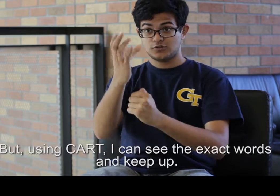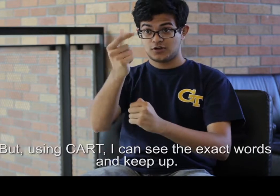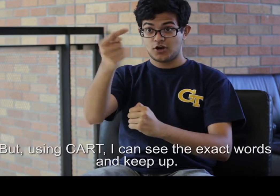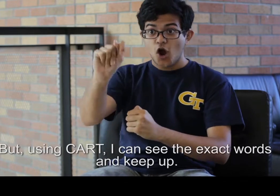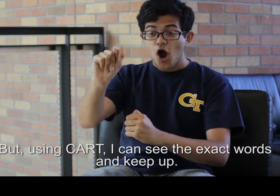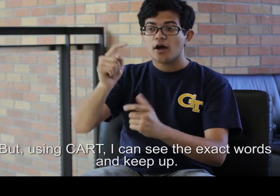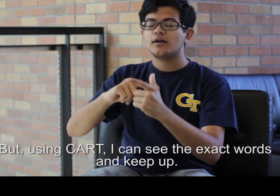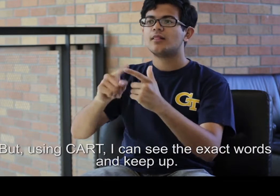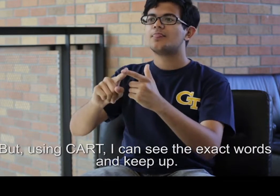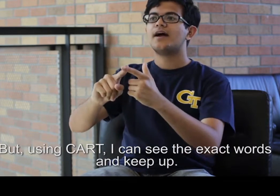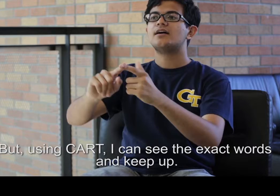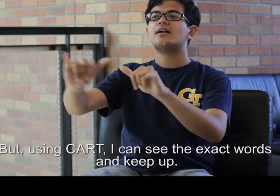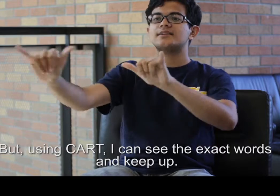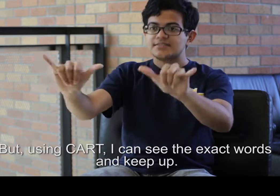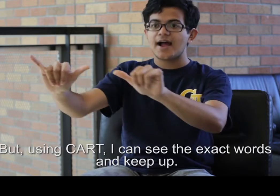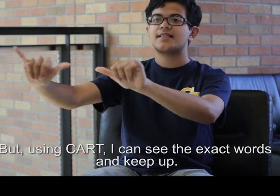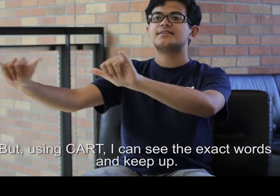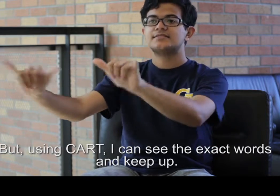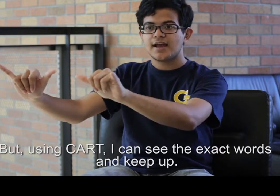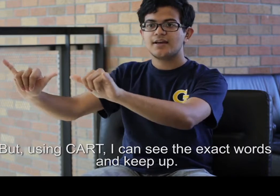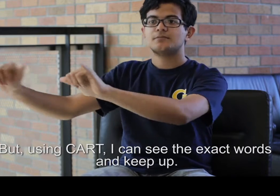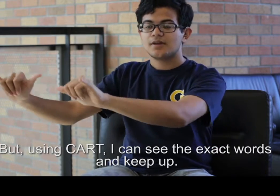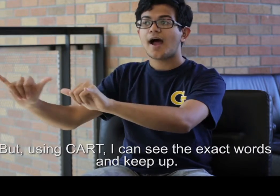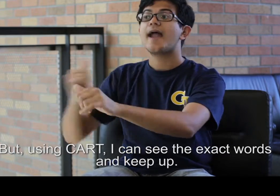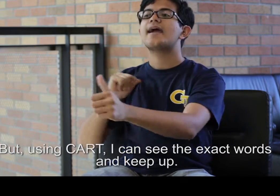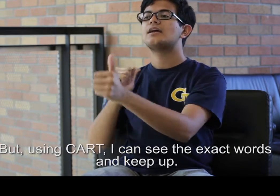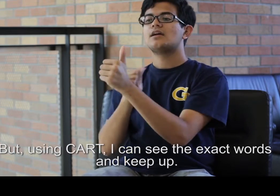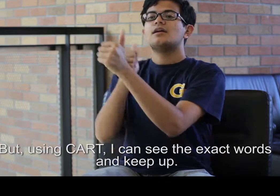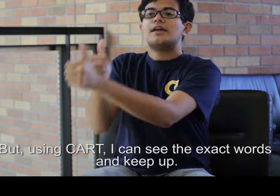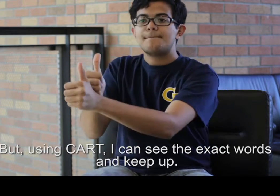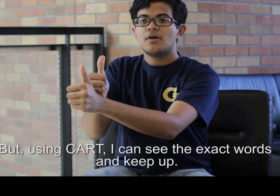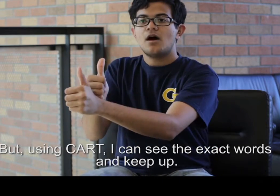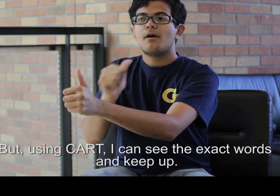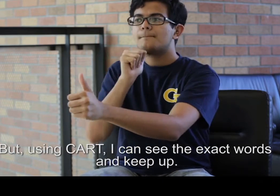a really big chemistry word, they're going to finger spell it really fast, and I'm not going to know how to spell it.